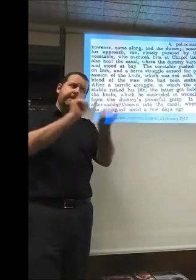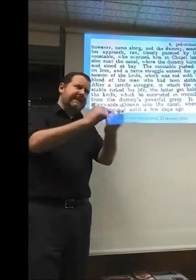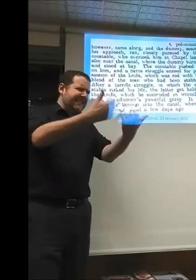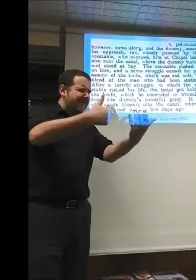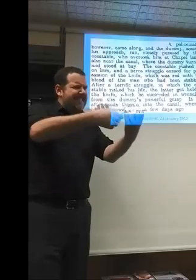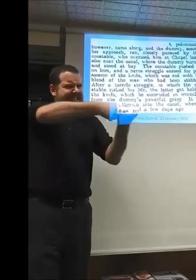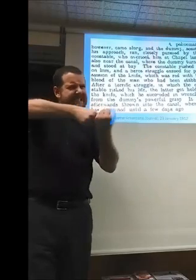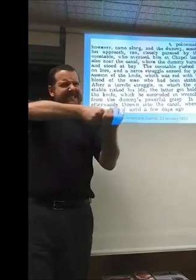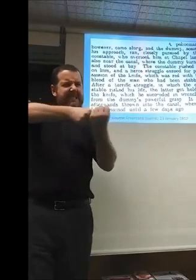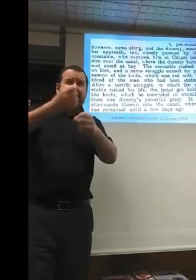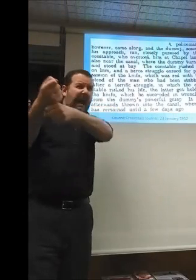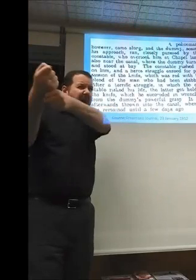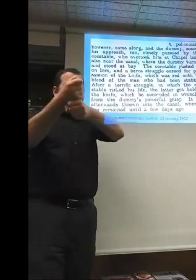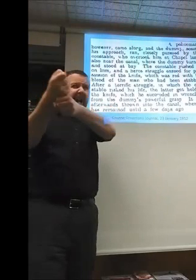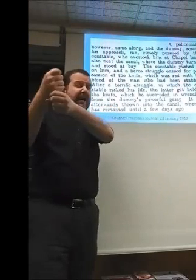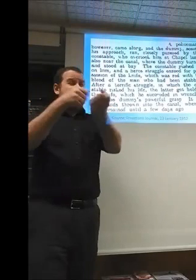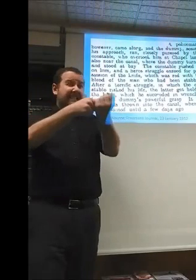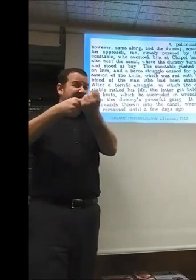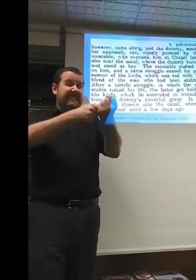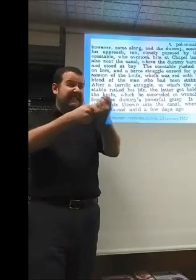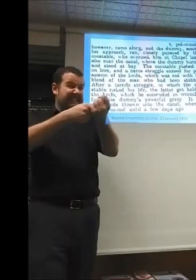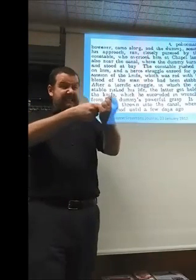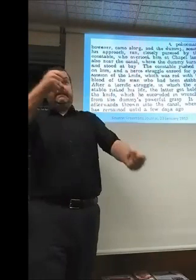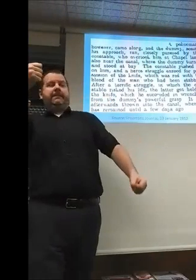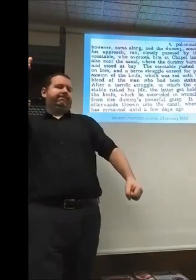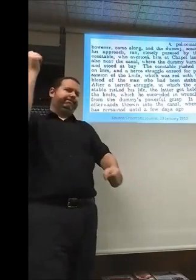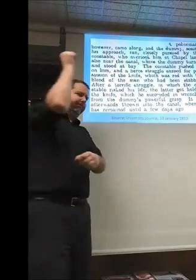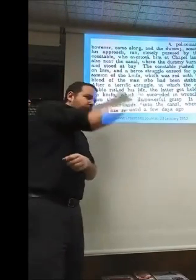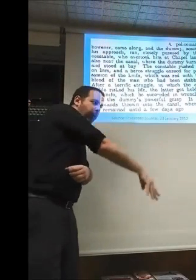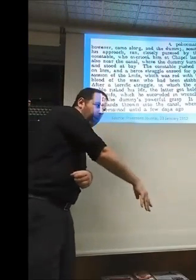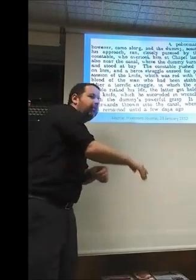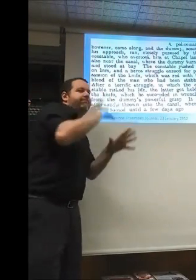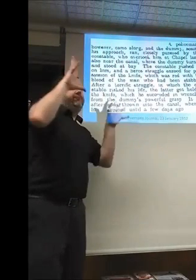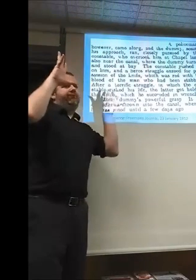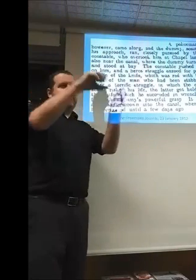case (and the judge took his sign as his job….